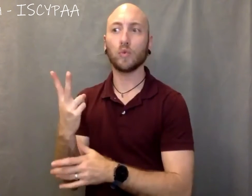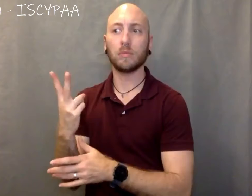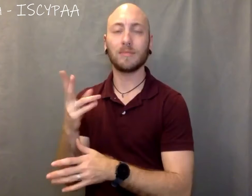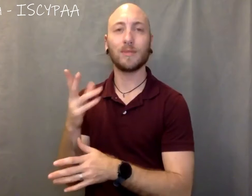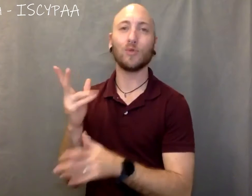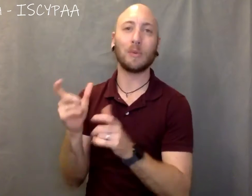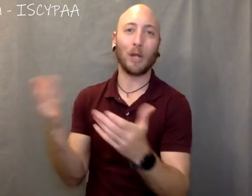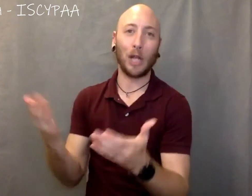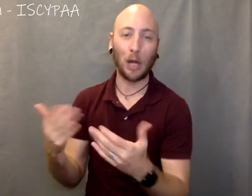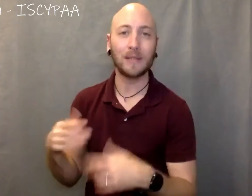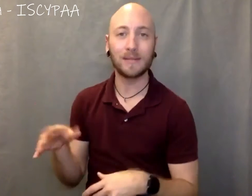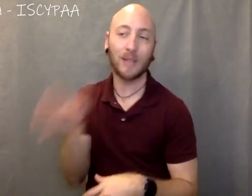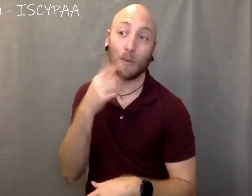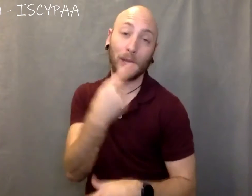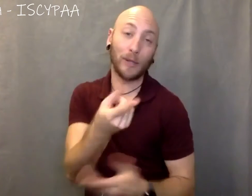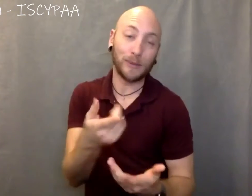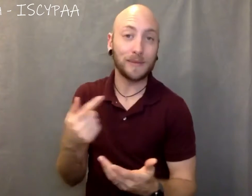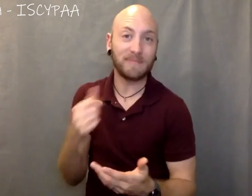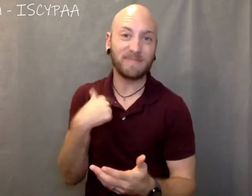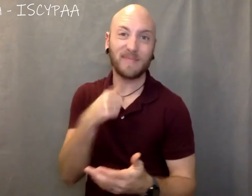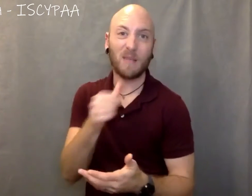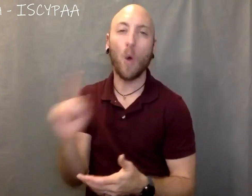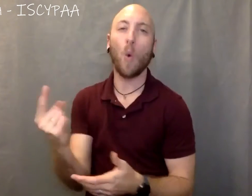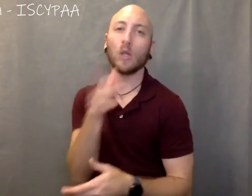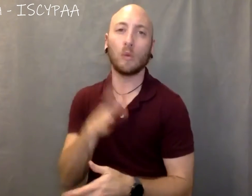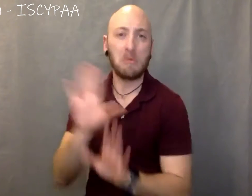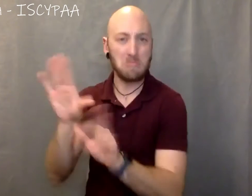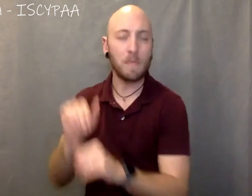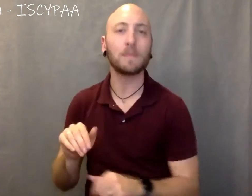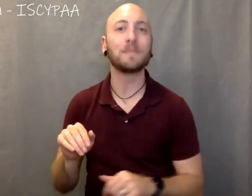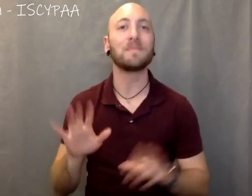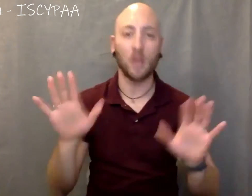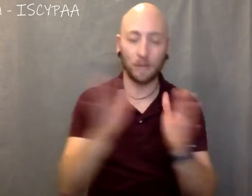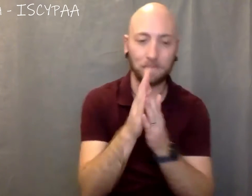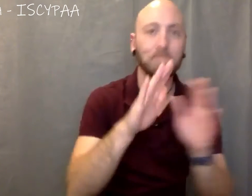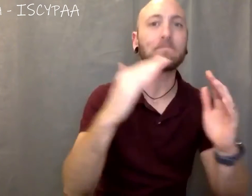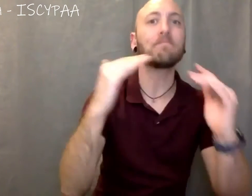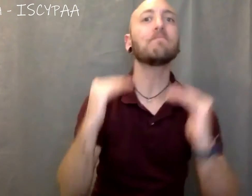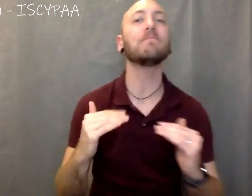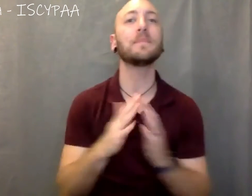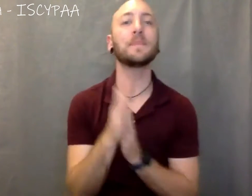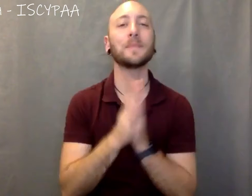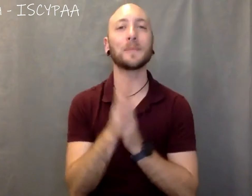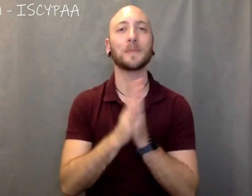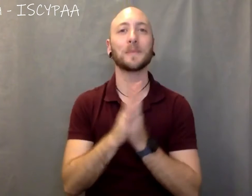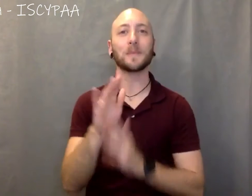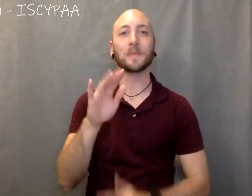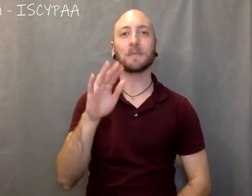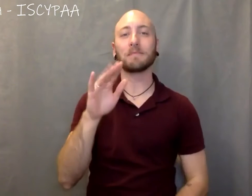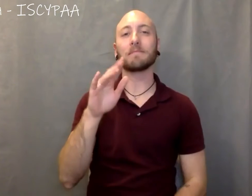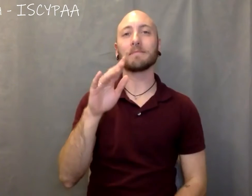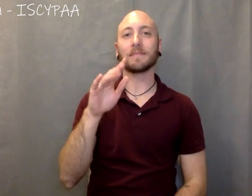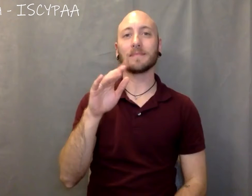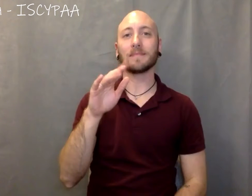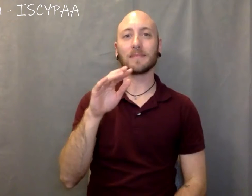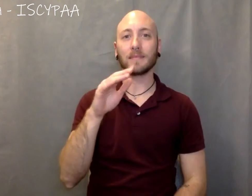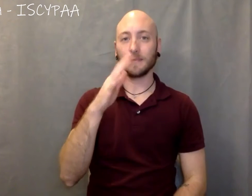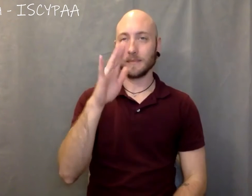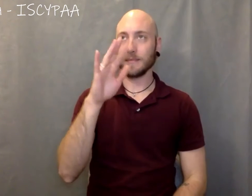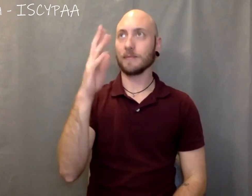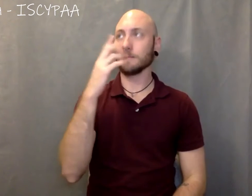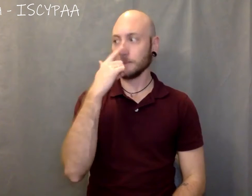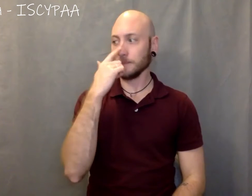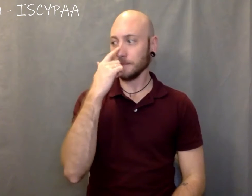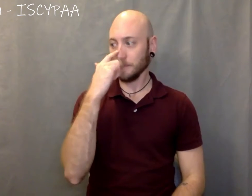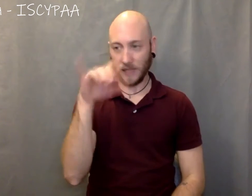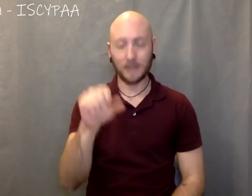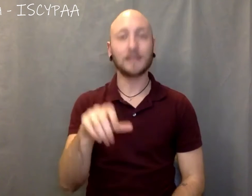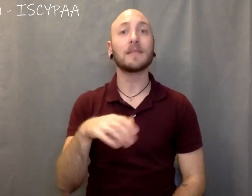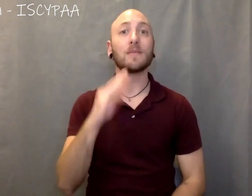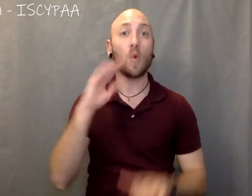and they can tell you that I, there's a lot. I am oh yeah my home group if you ever in Illinois